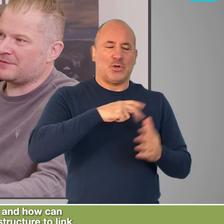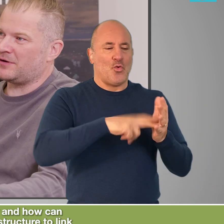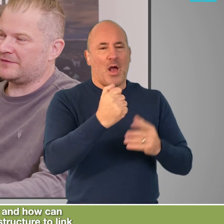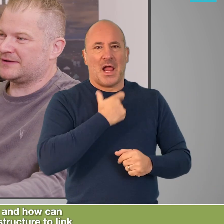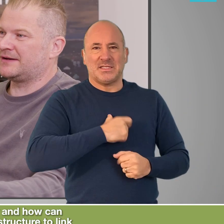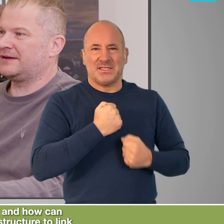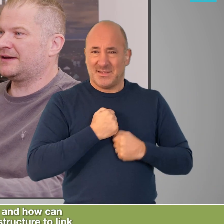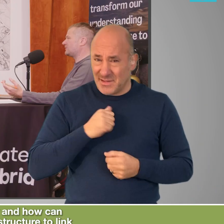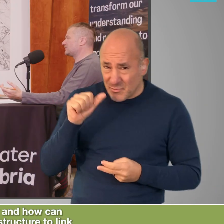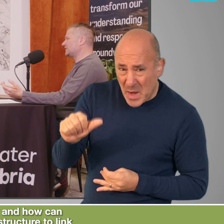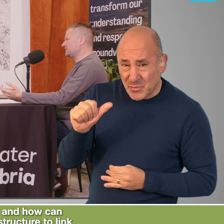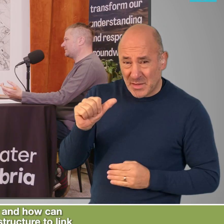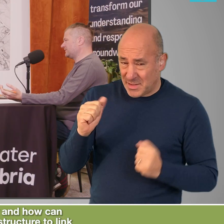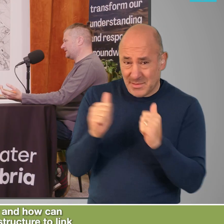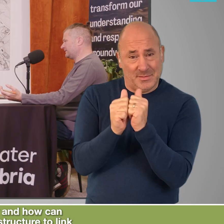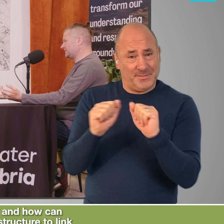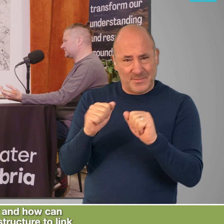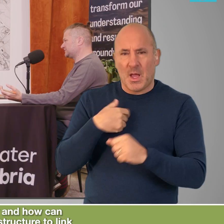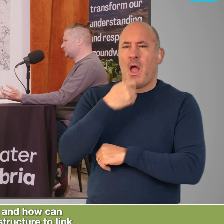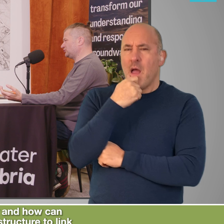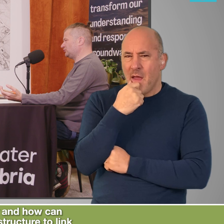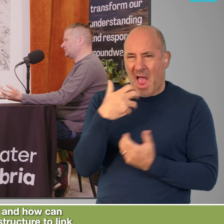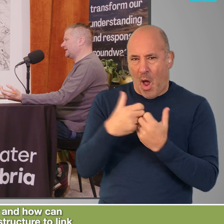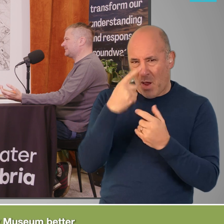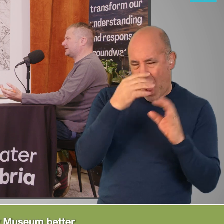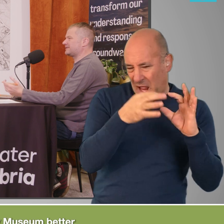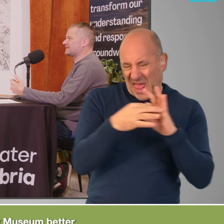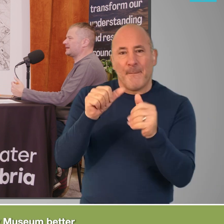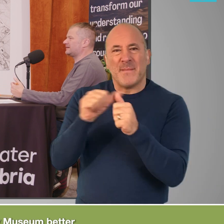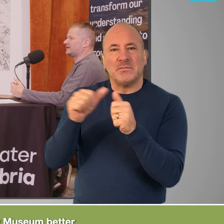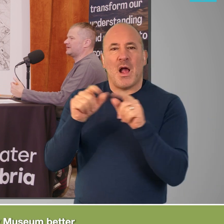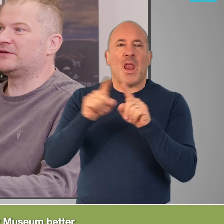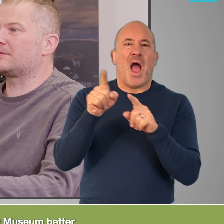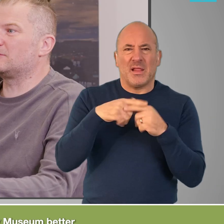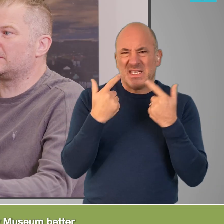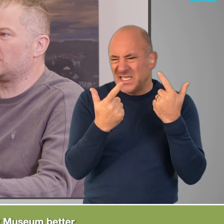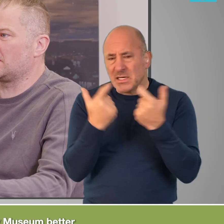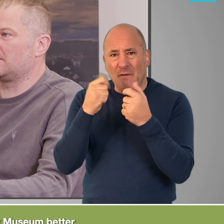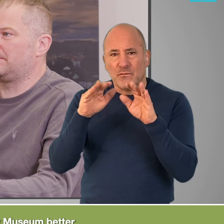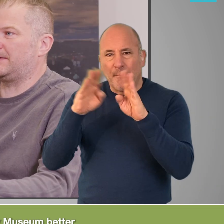It's part of the identity and how can we use Blue Green infrastructure to link places like the Discovery Museum better